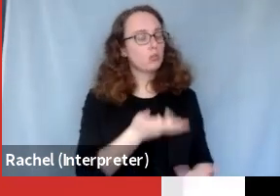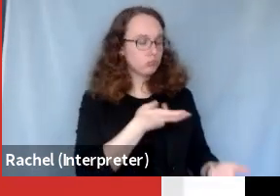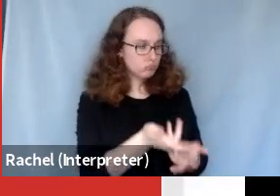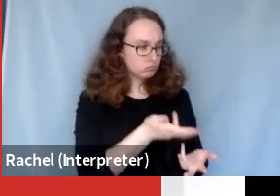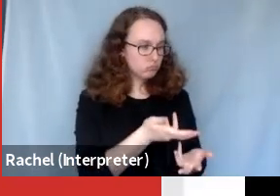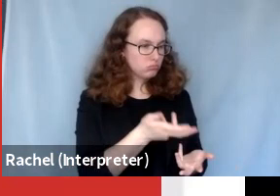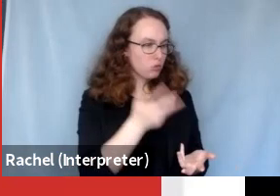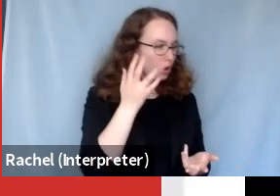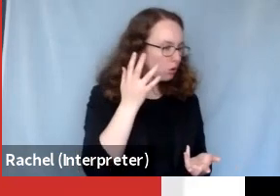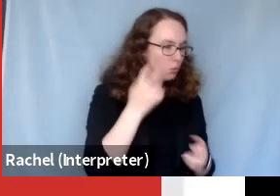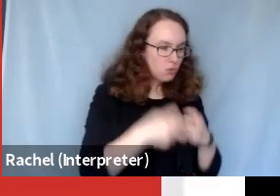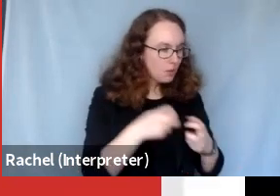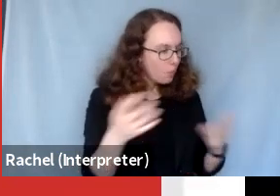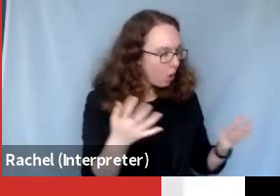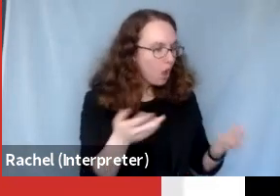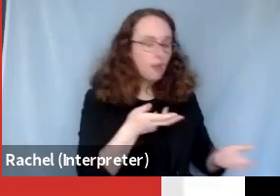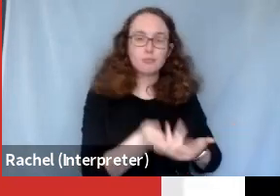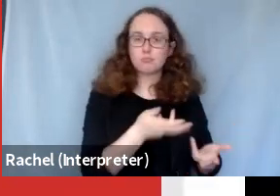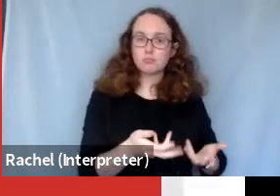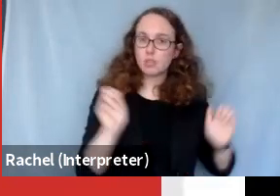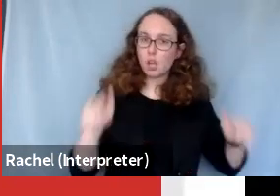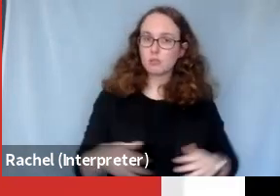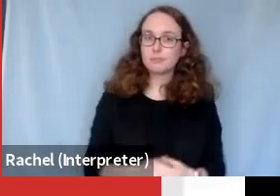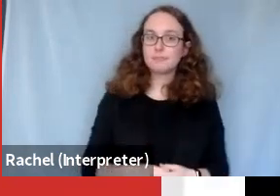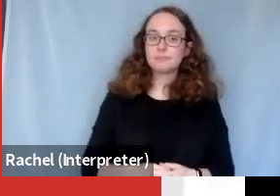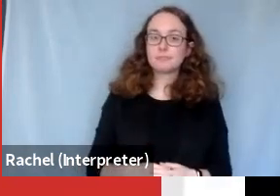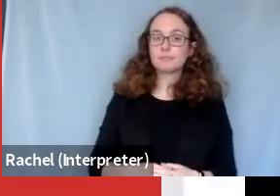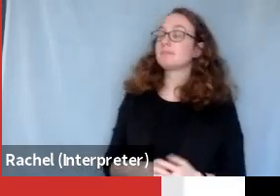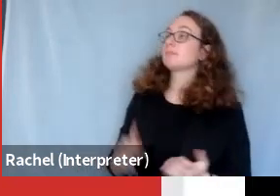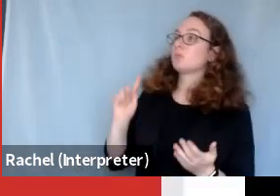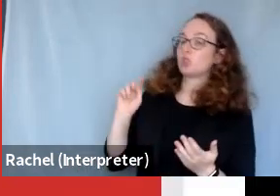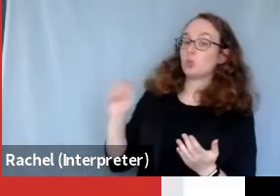Great question. So we have more questions coming in.